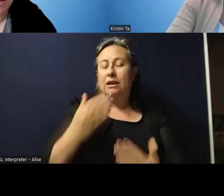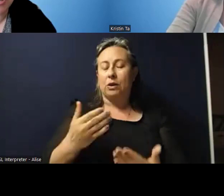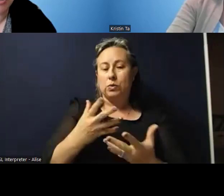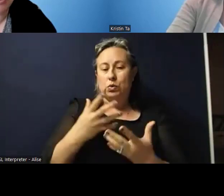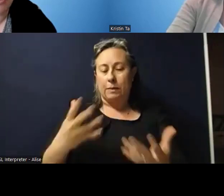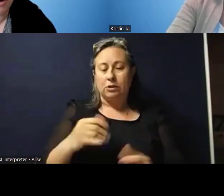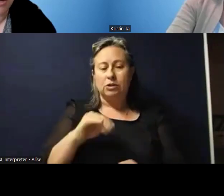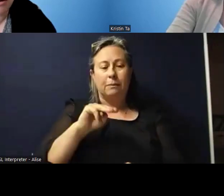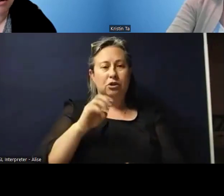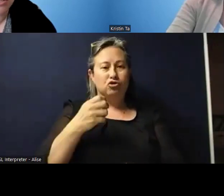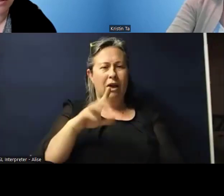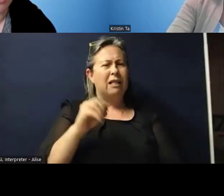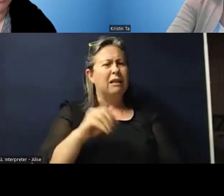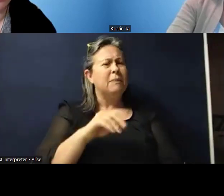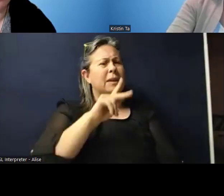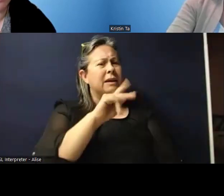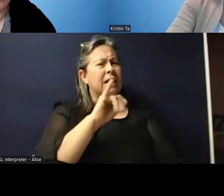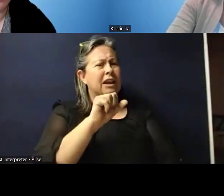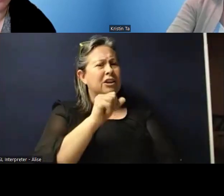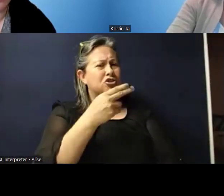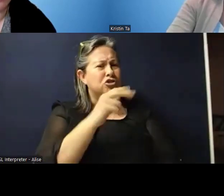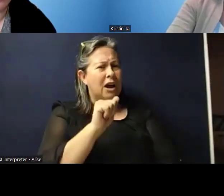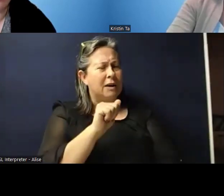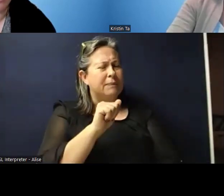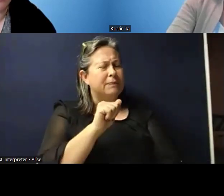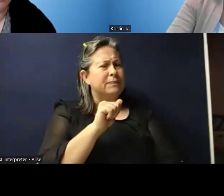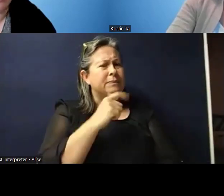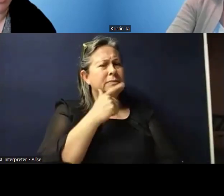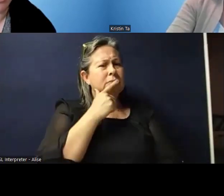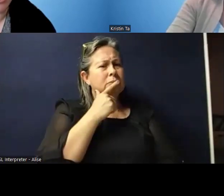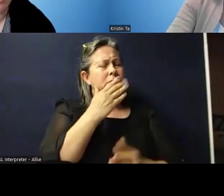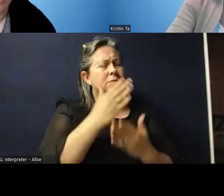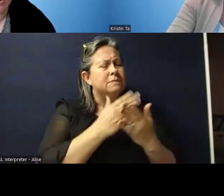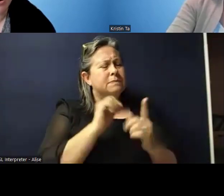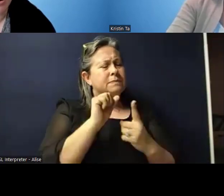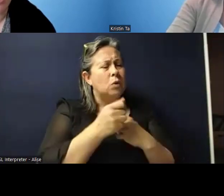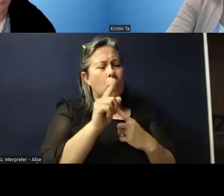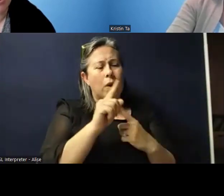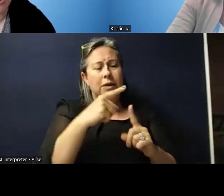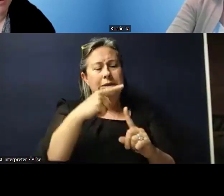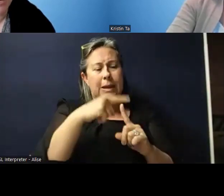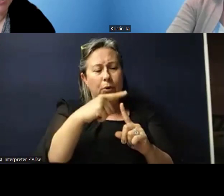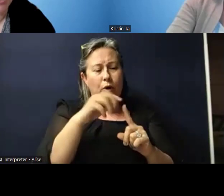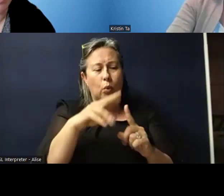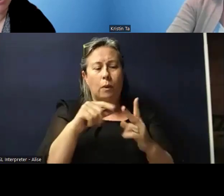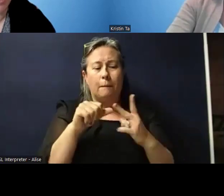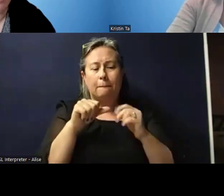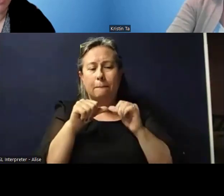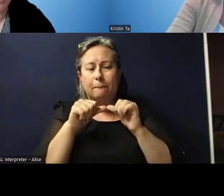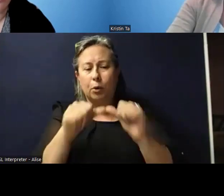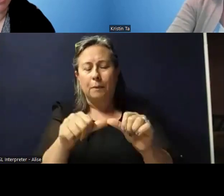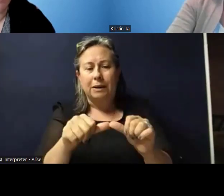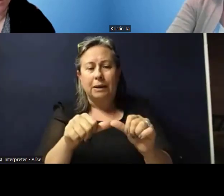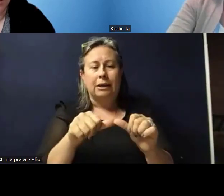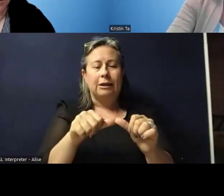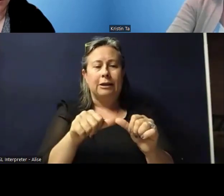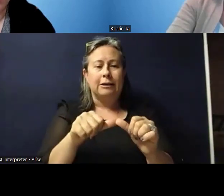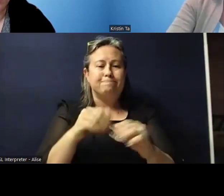Ki-Cha, what are some of the circumstances based on which temporary or permanent debarment may be recommended?